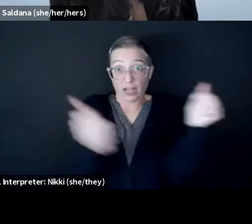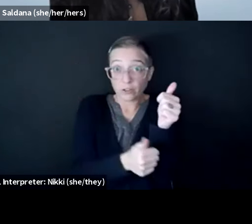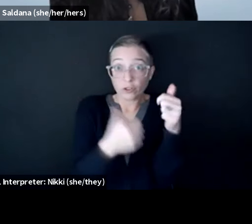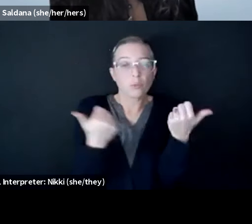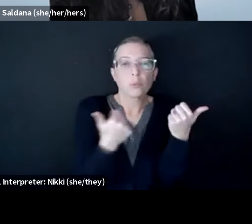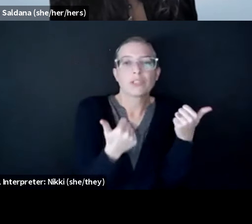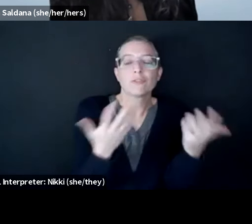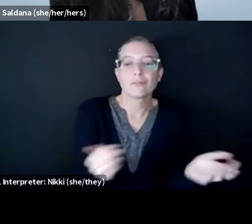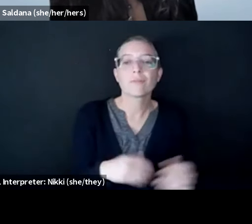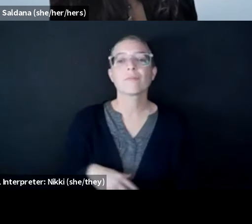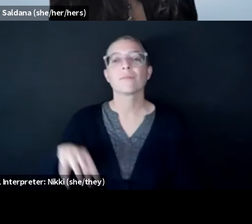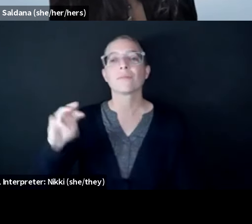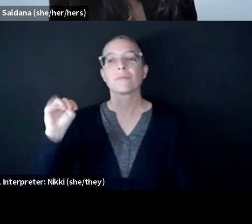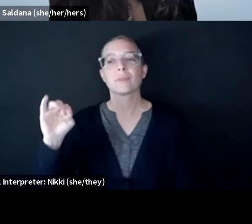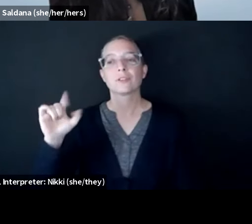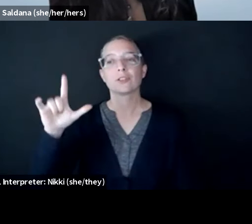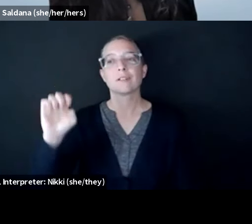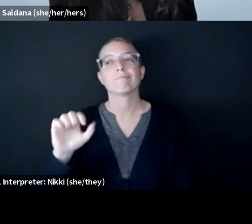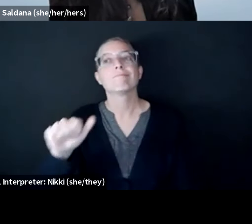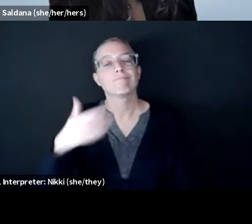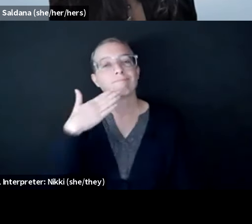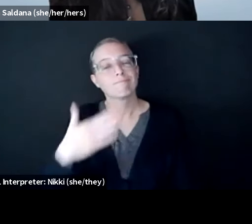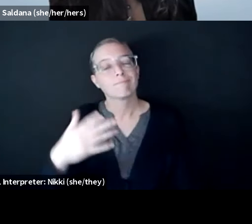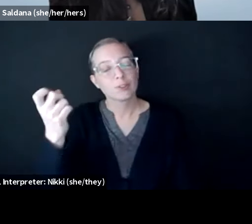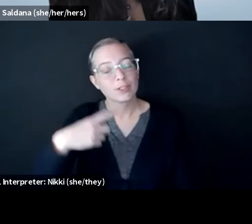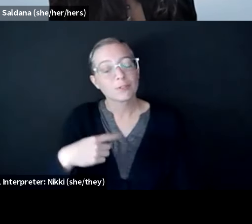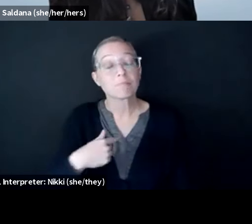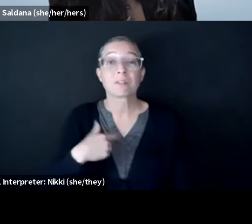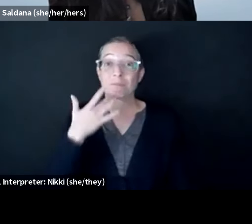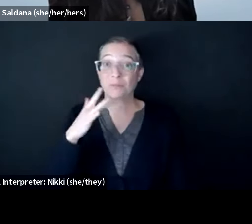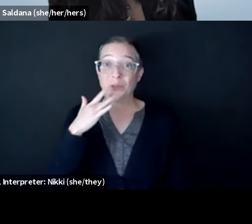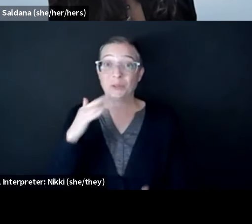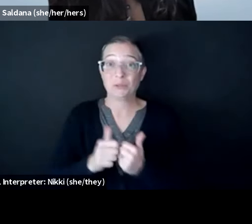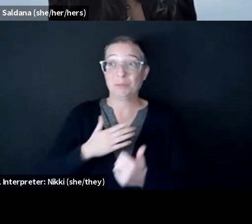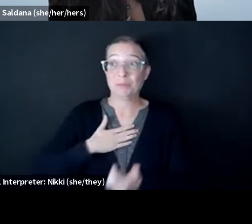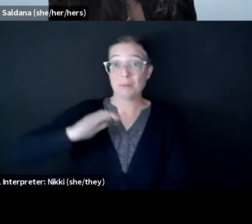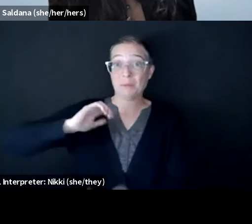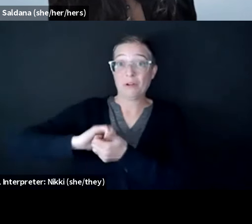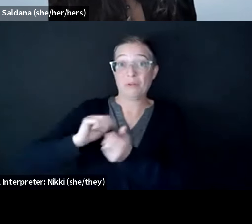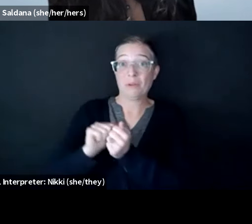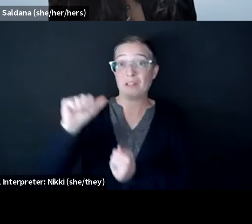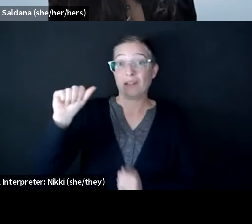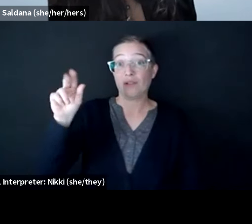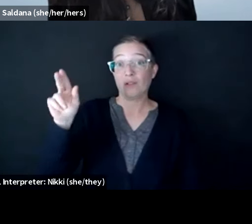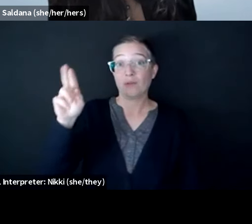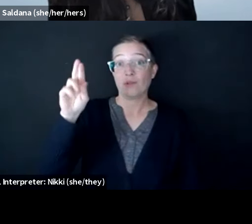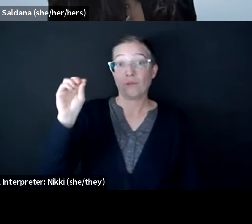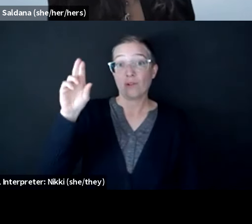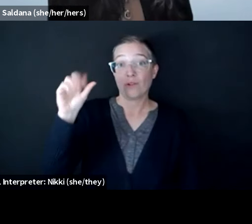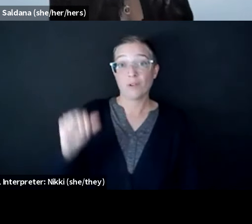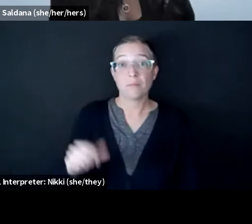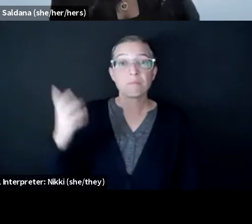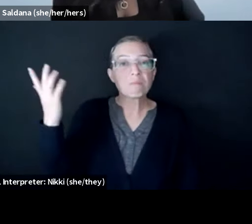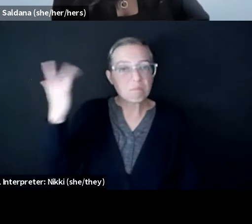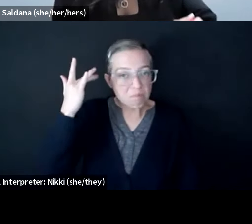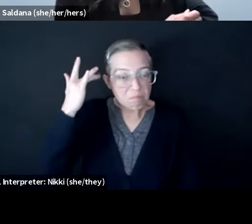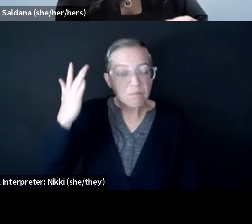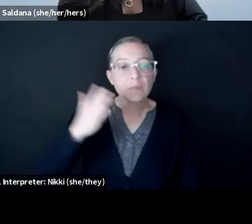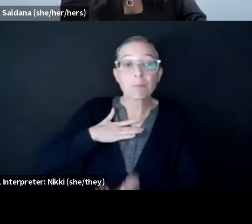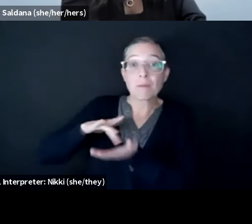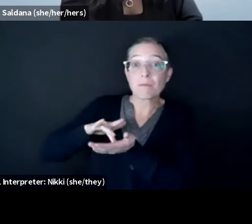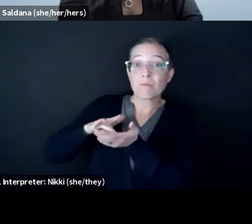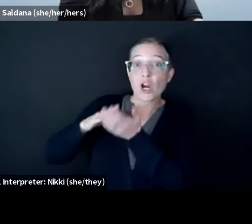Michelle Chui: I was fortunate in my partnership with aurora because my pharmacist champion at Chaco.